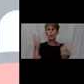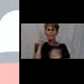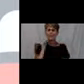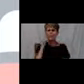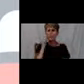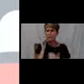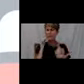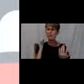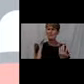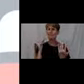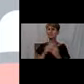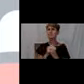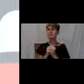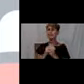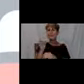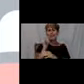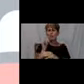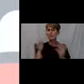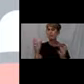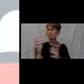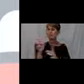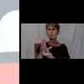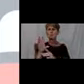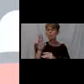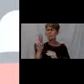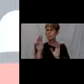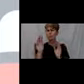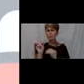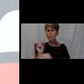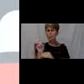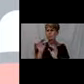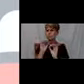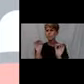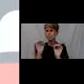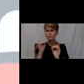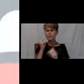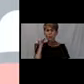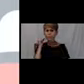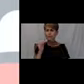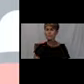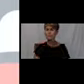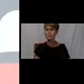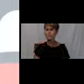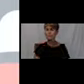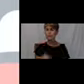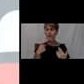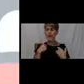So we are excited to have all of those presenters join us. I will say their full bios are available